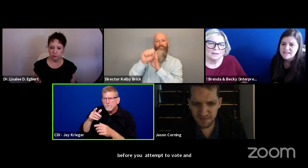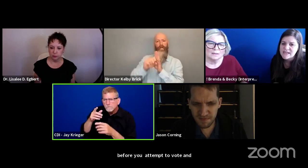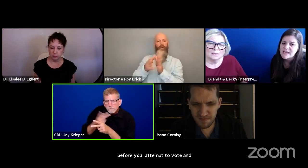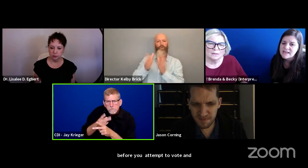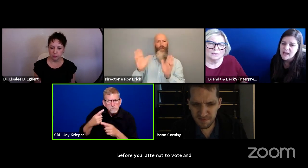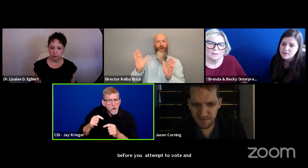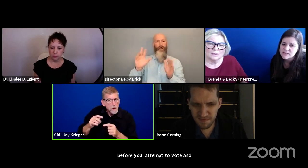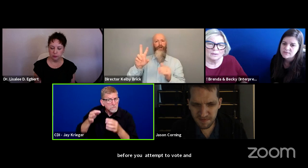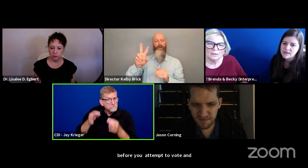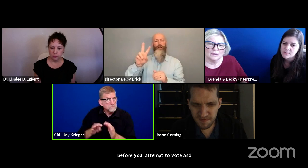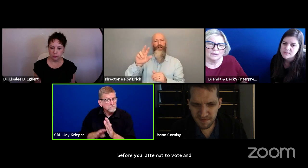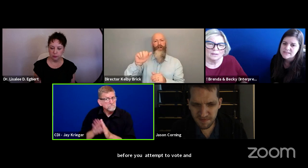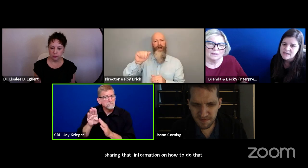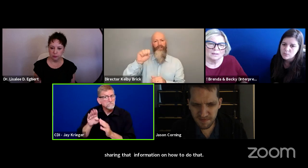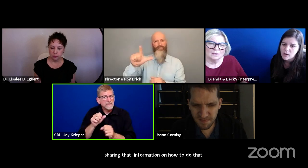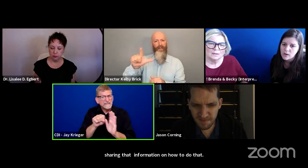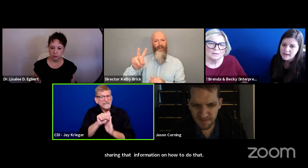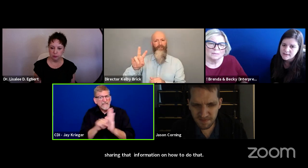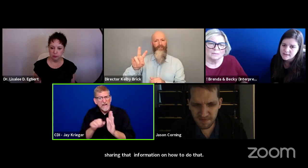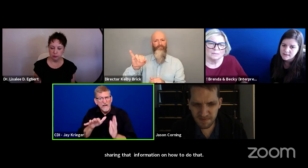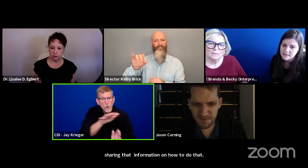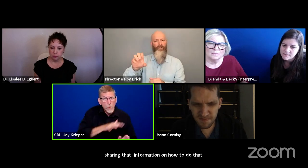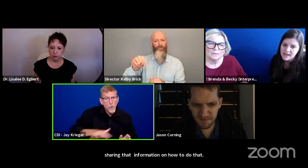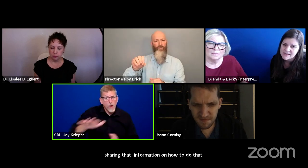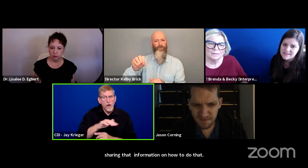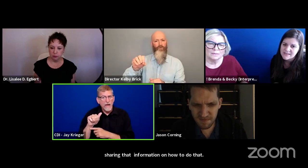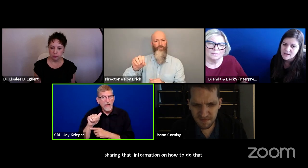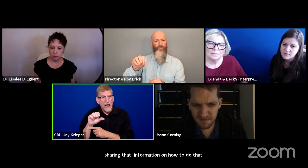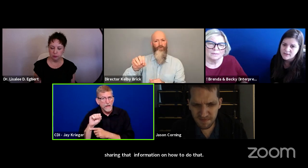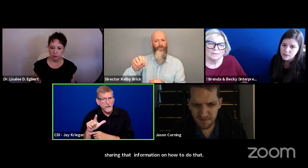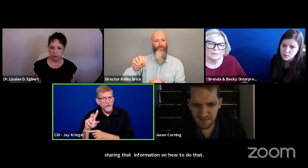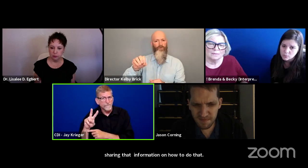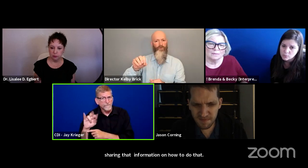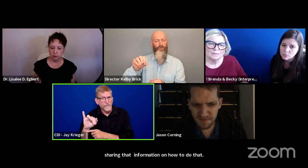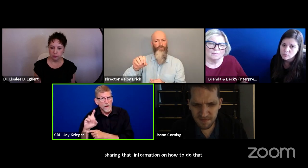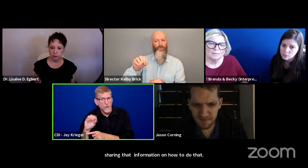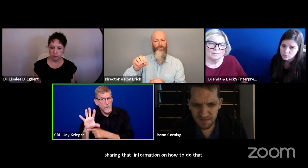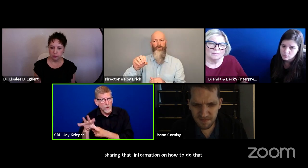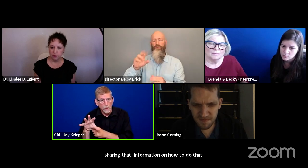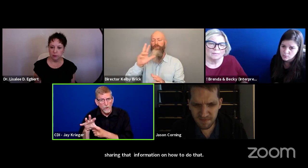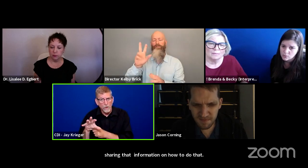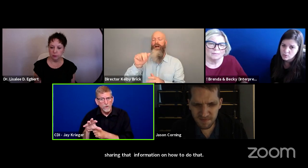on how to develop a statewide ASL video.